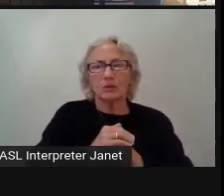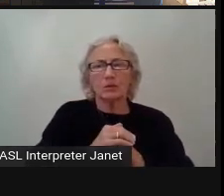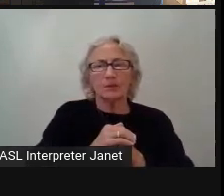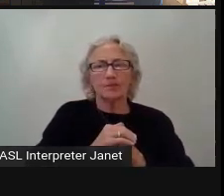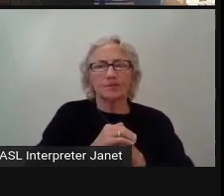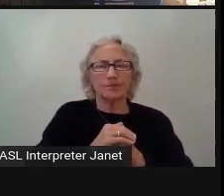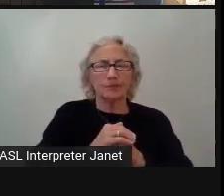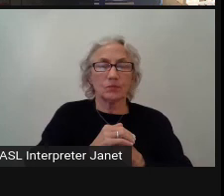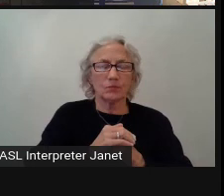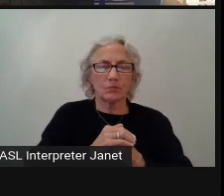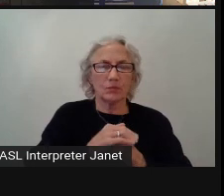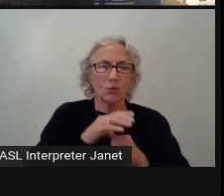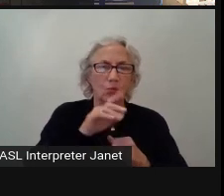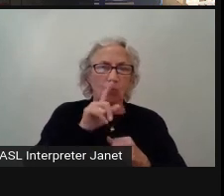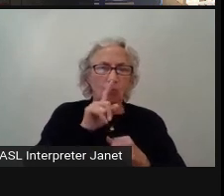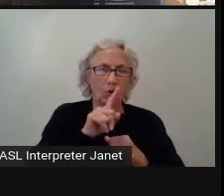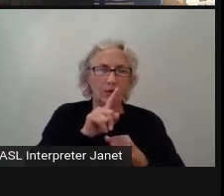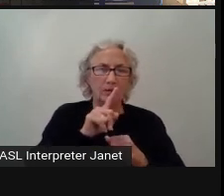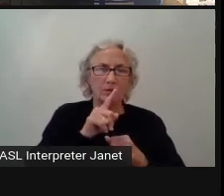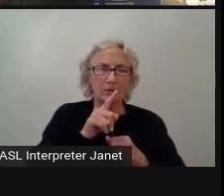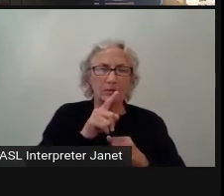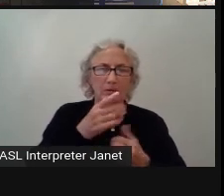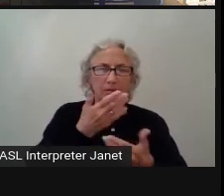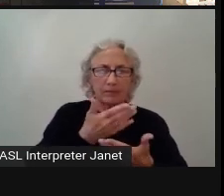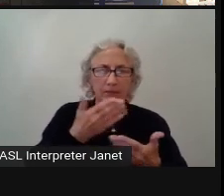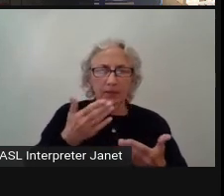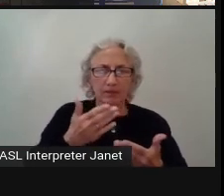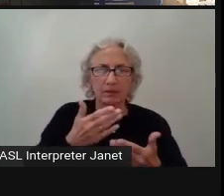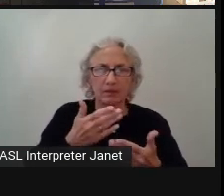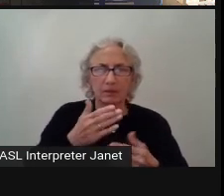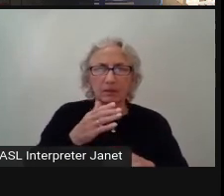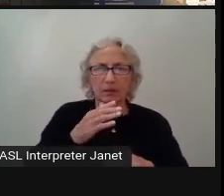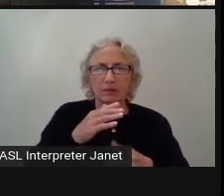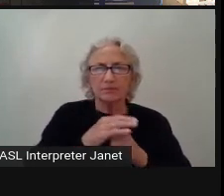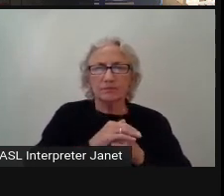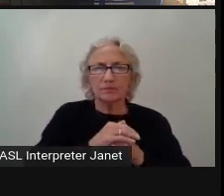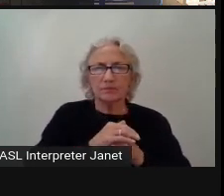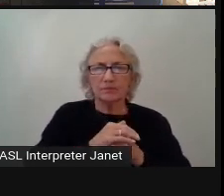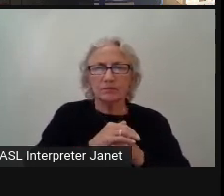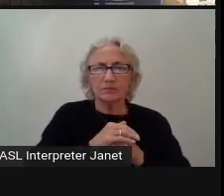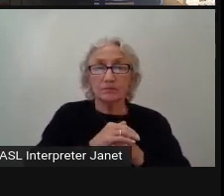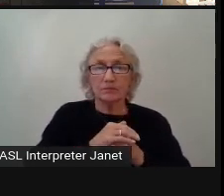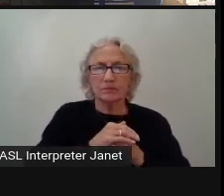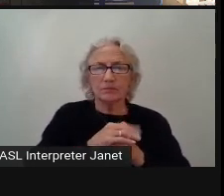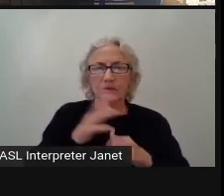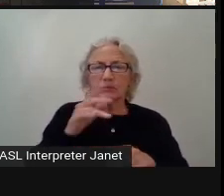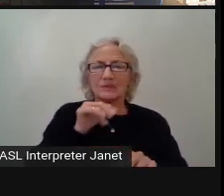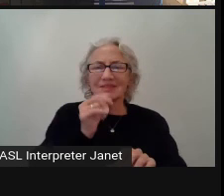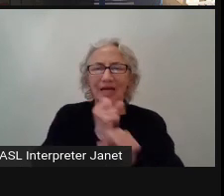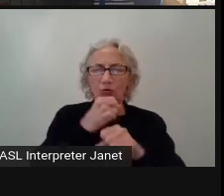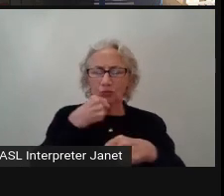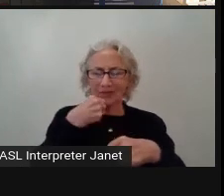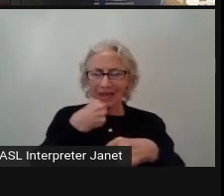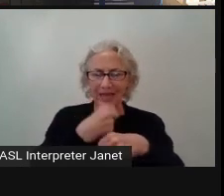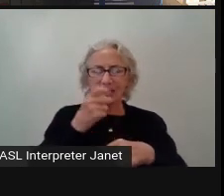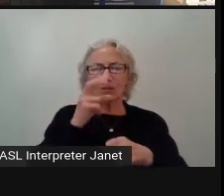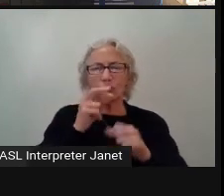One is the default one, which was not created or developed with accessibility in mind.